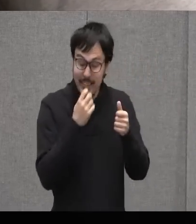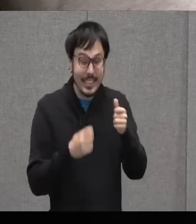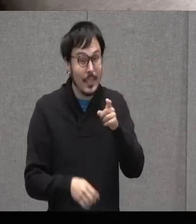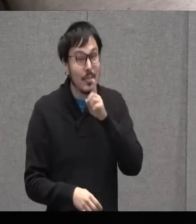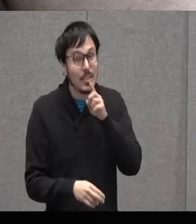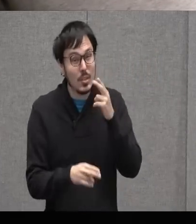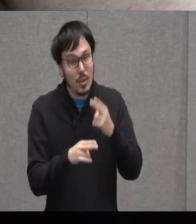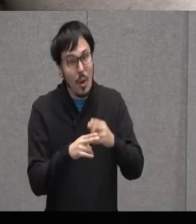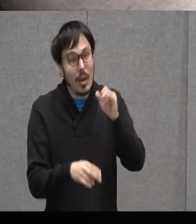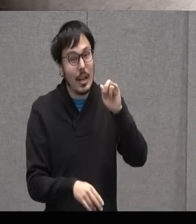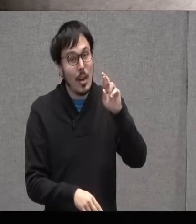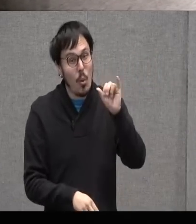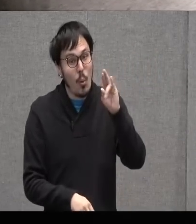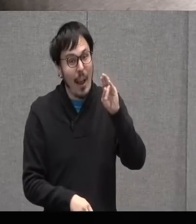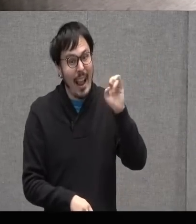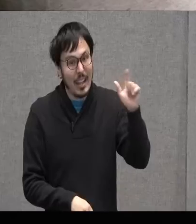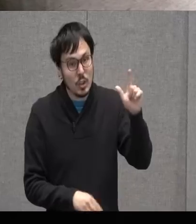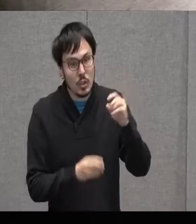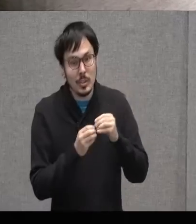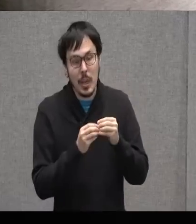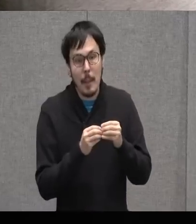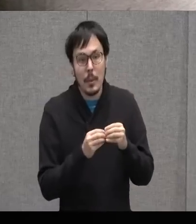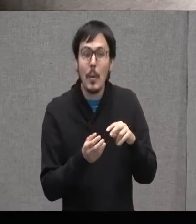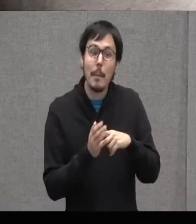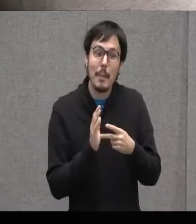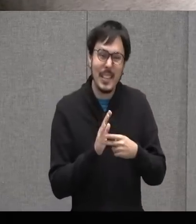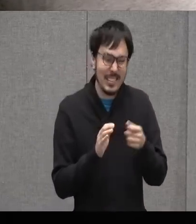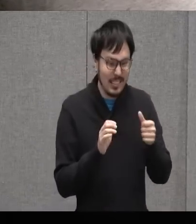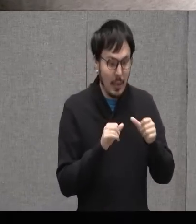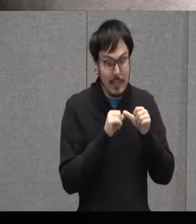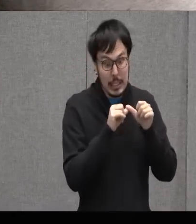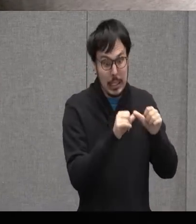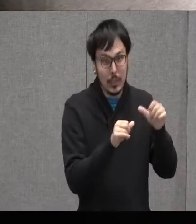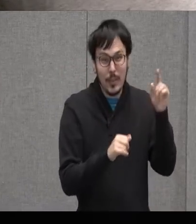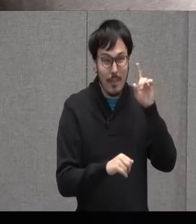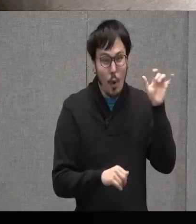which means it goes on forever and never repeats,